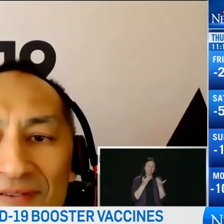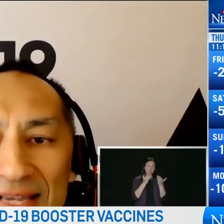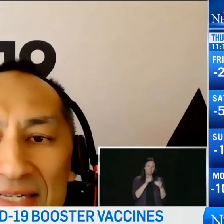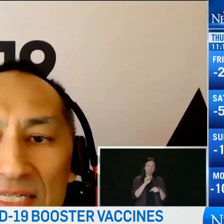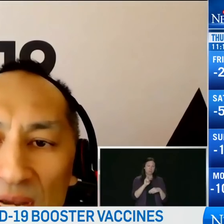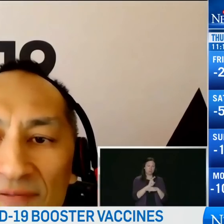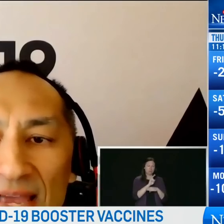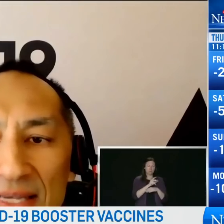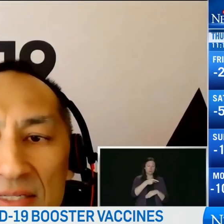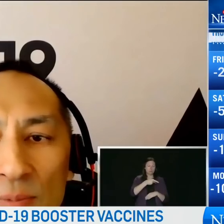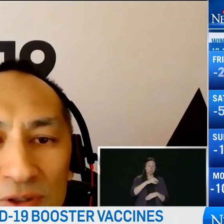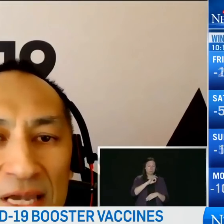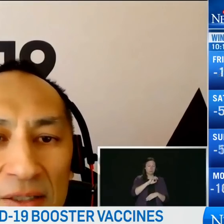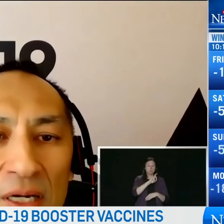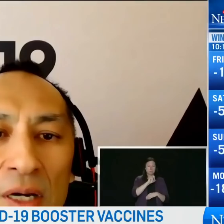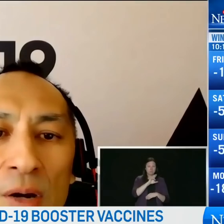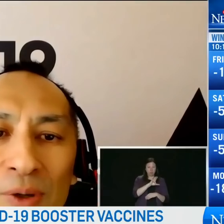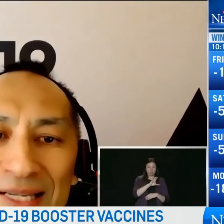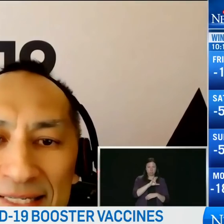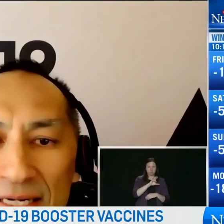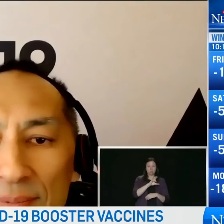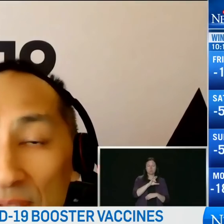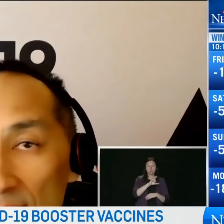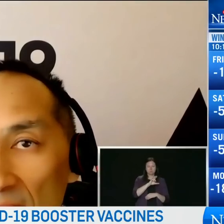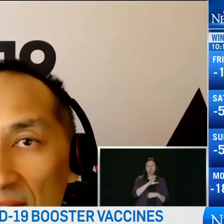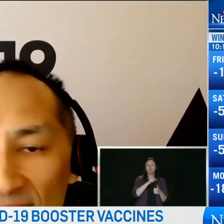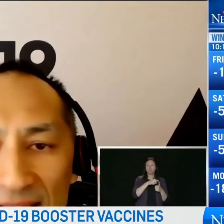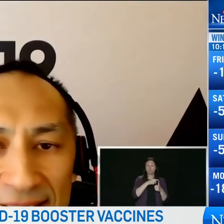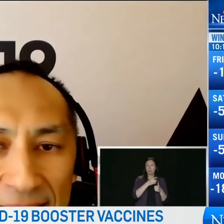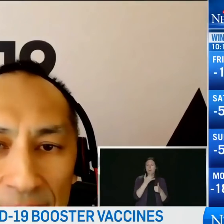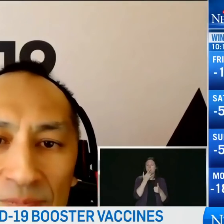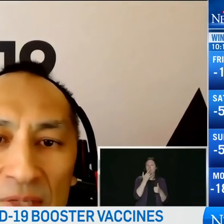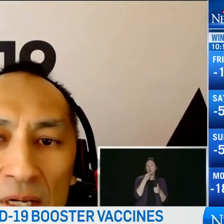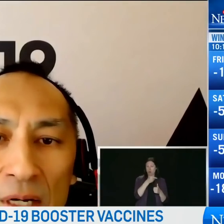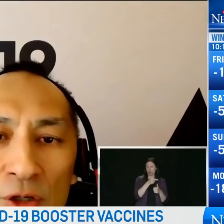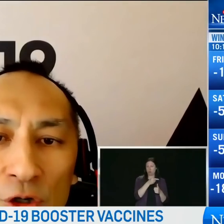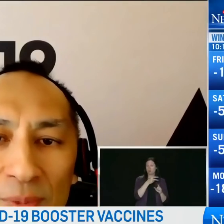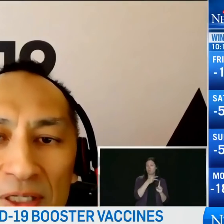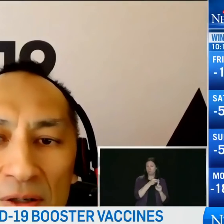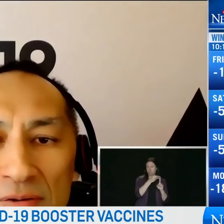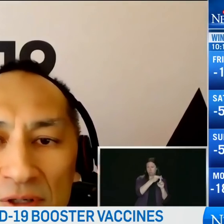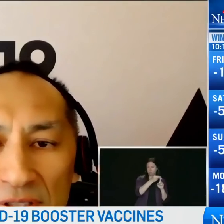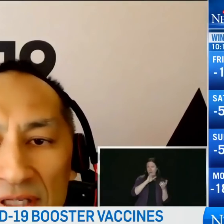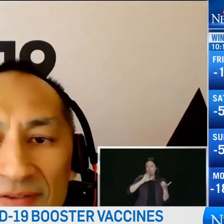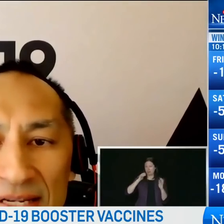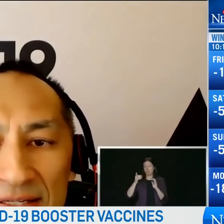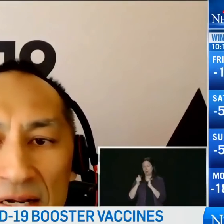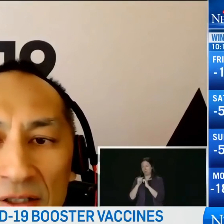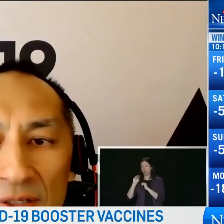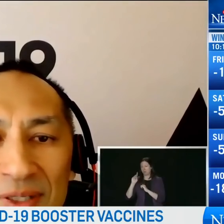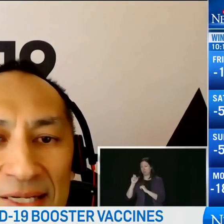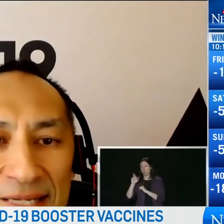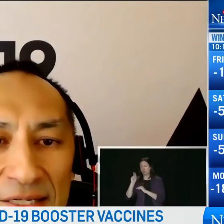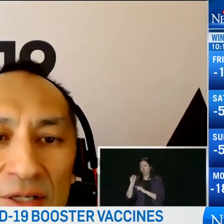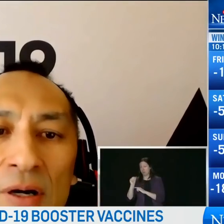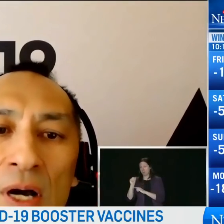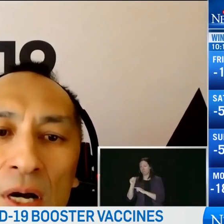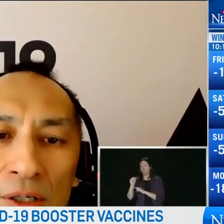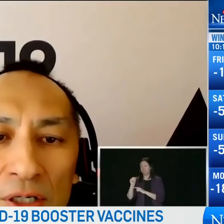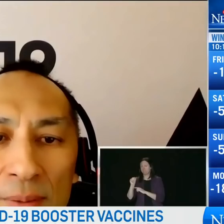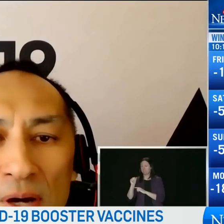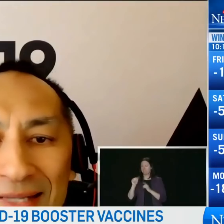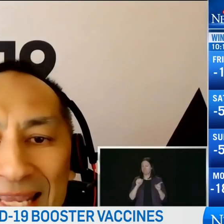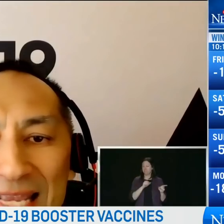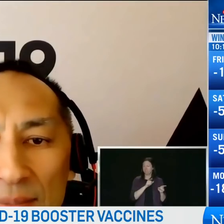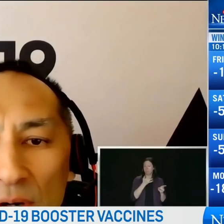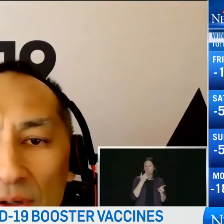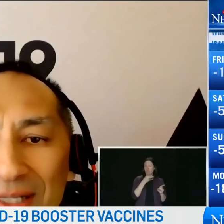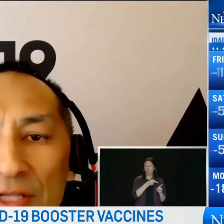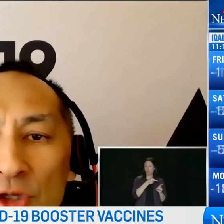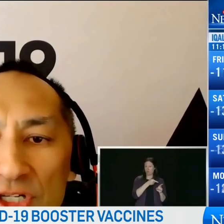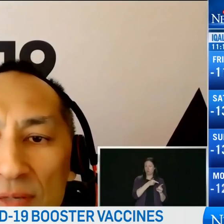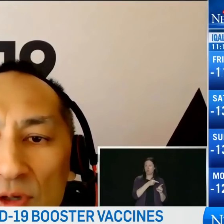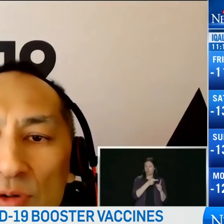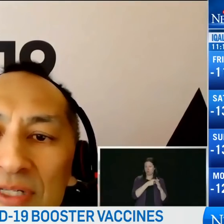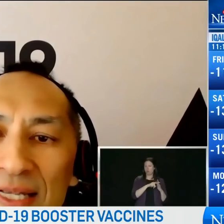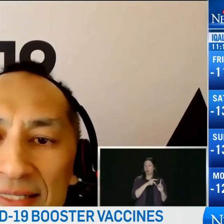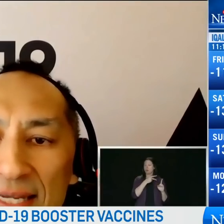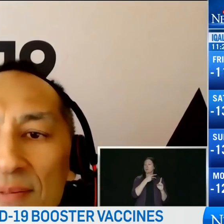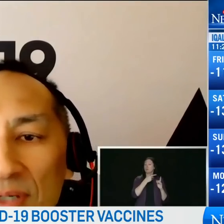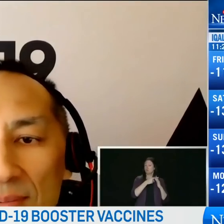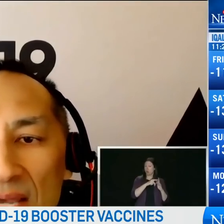YEARS, NACI NOW RECOMMENDS THE